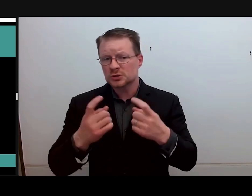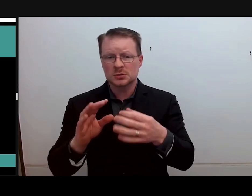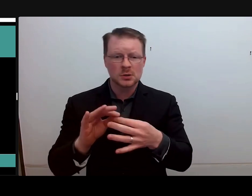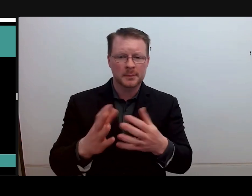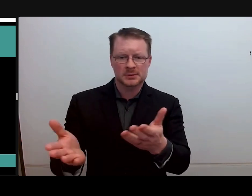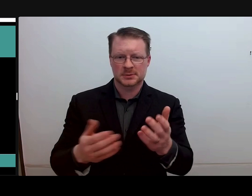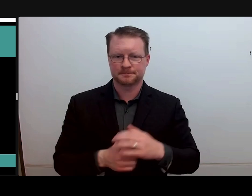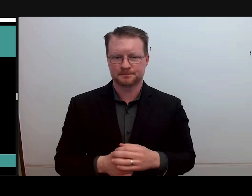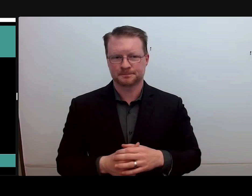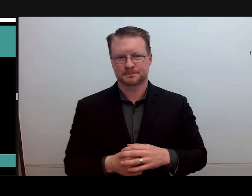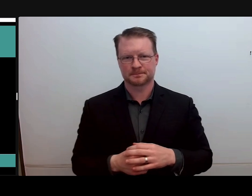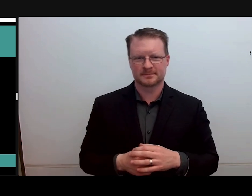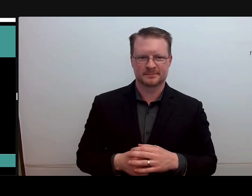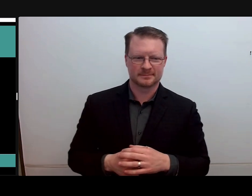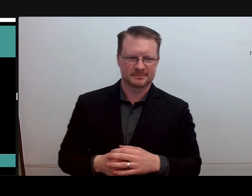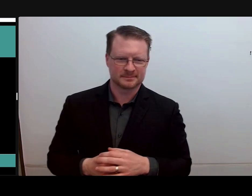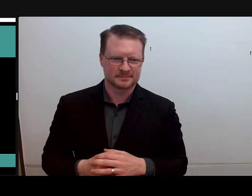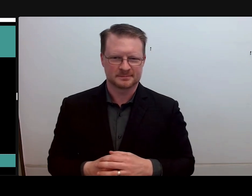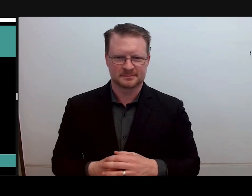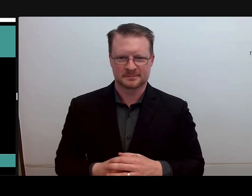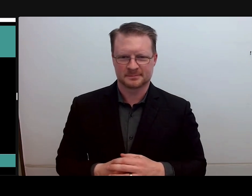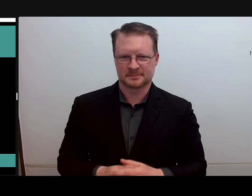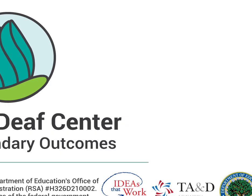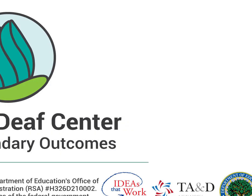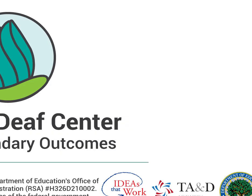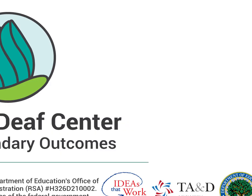I'm happy to continue the discussion and answer questions now.